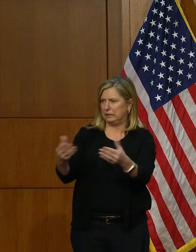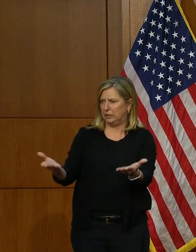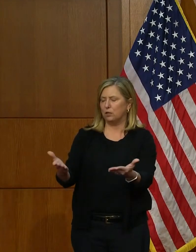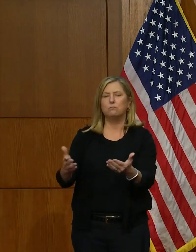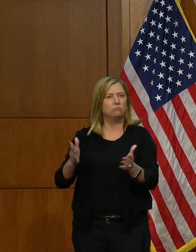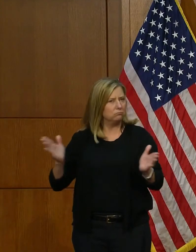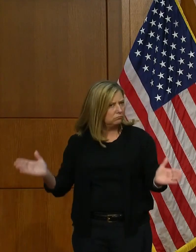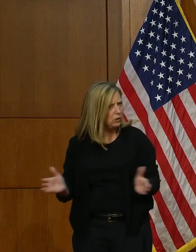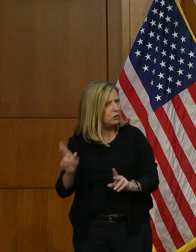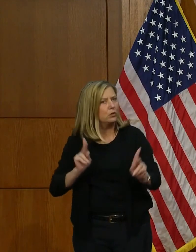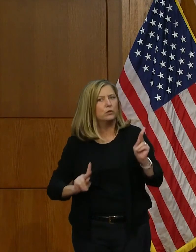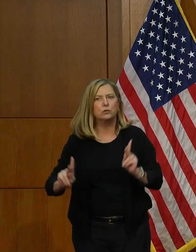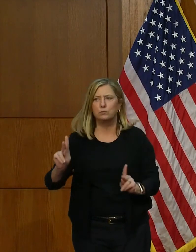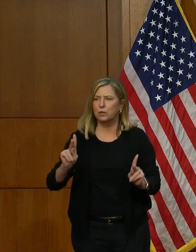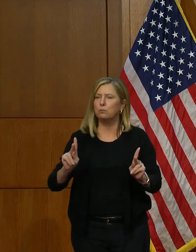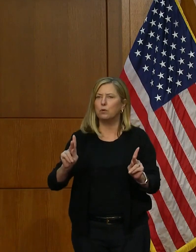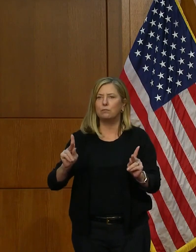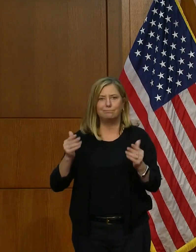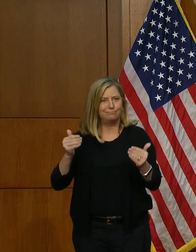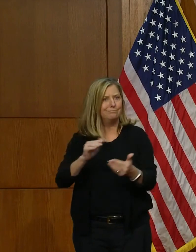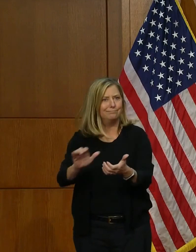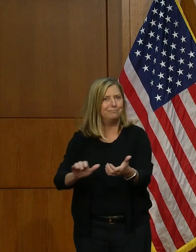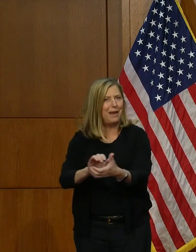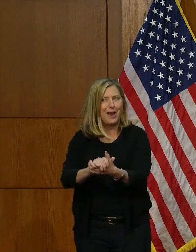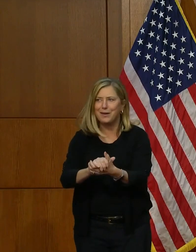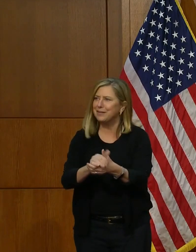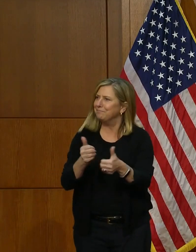ABOUT THE WEDDING FIRST AND